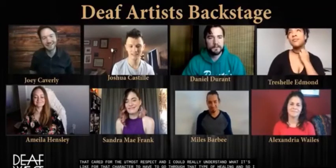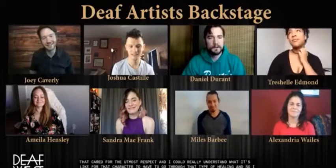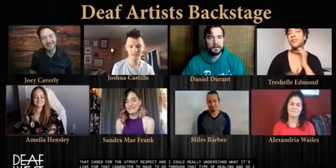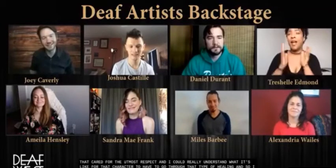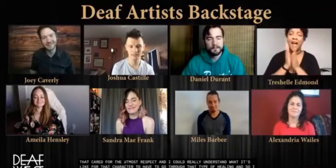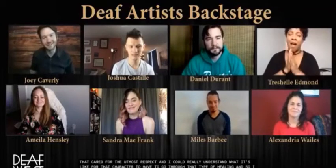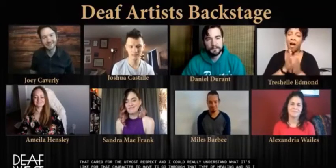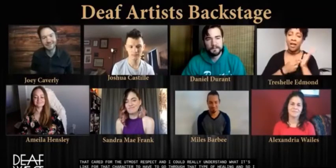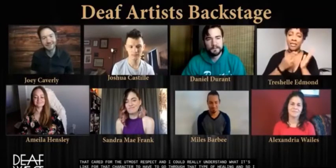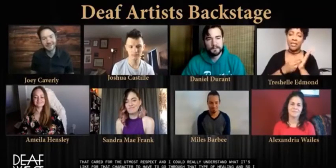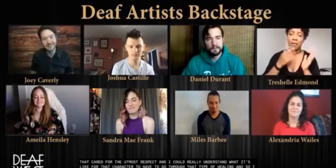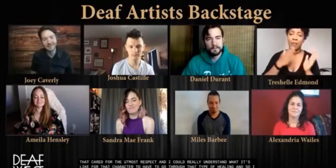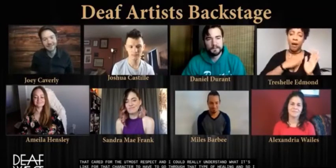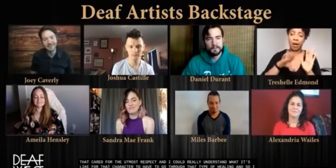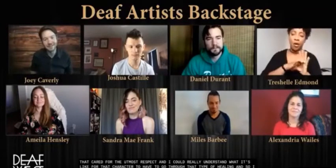Treshelle: Hmm well for my character.